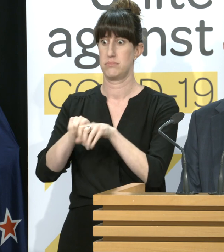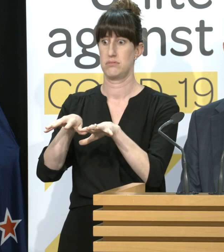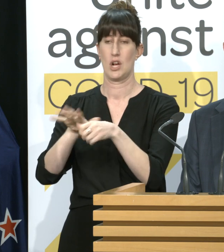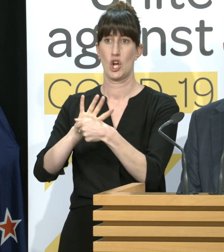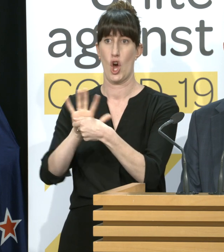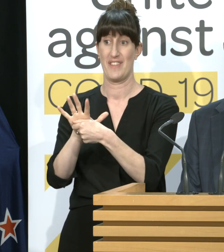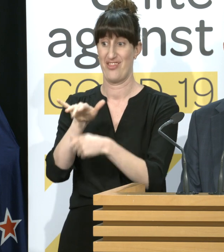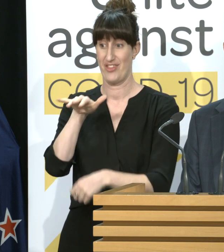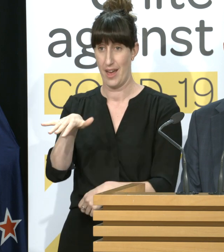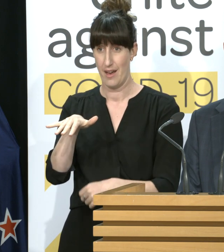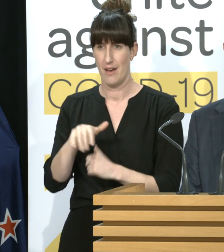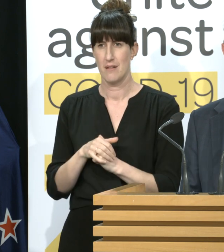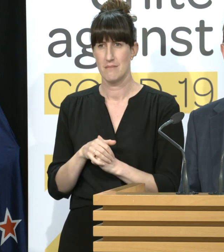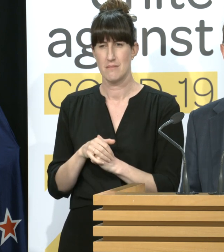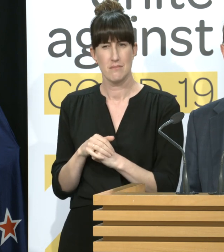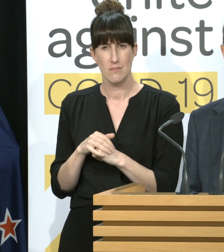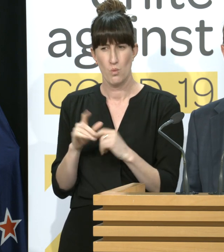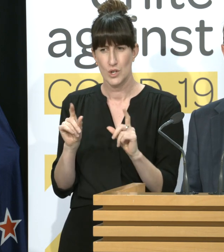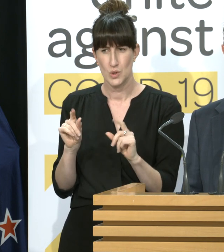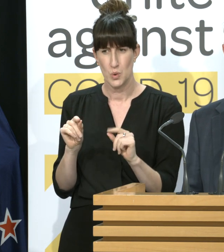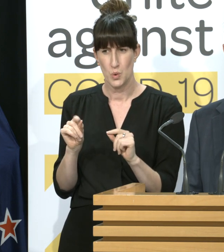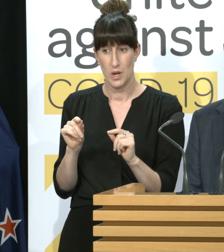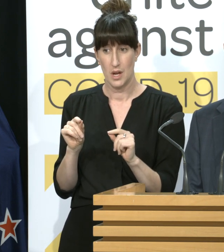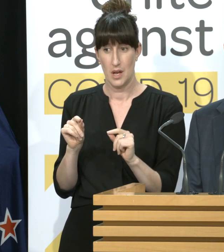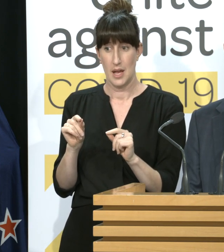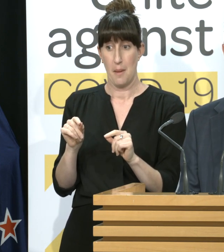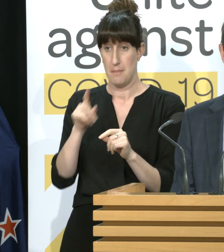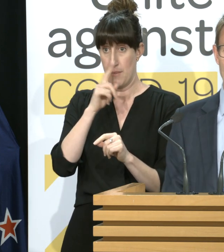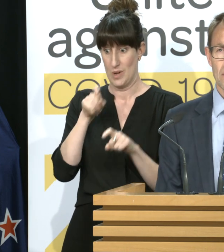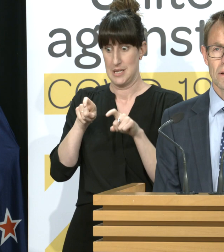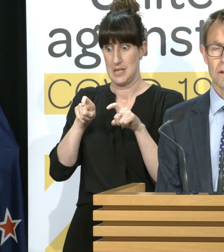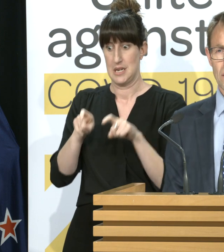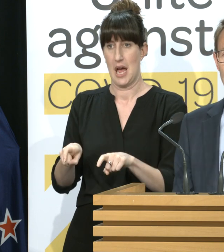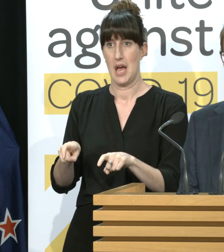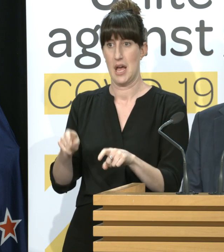look like in terms of holding people in that spot? And how long could they be there for?